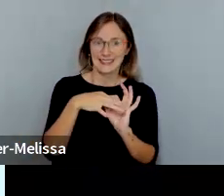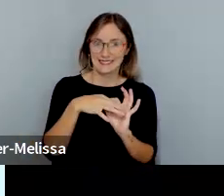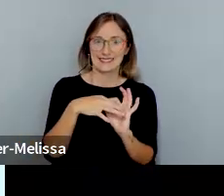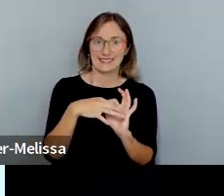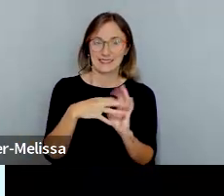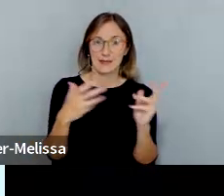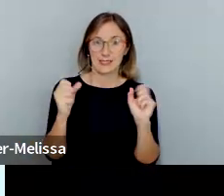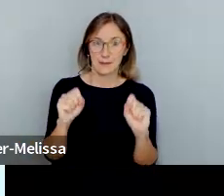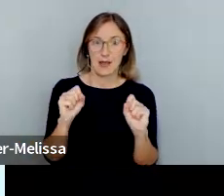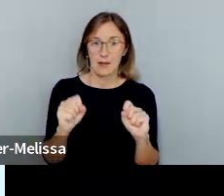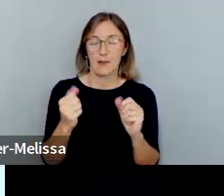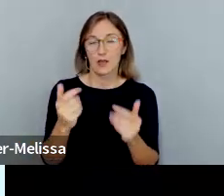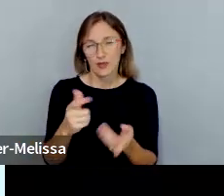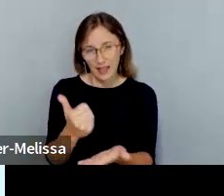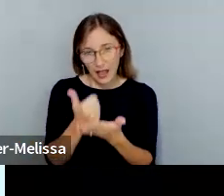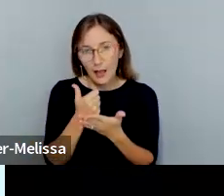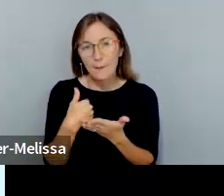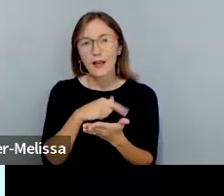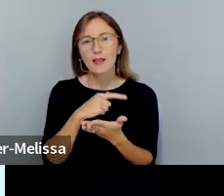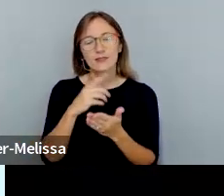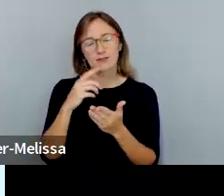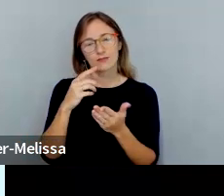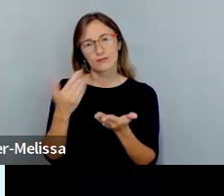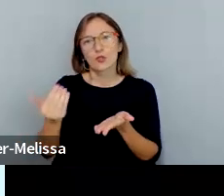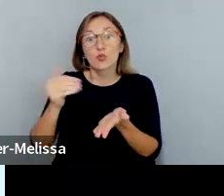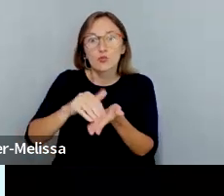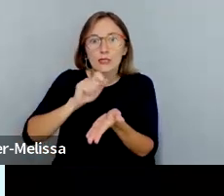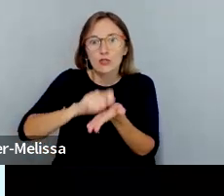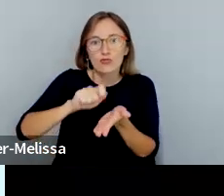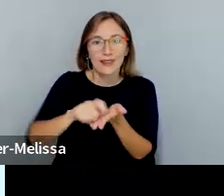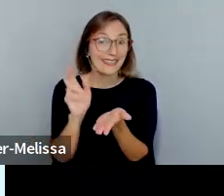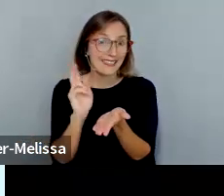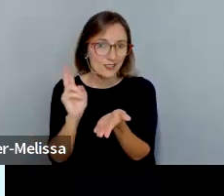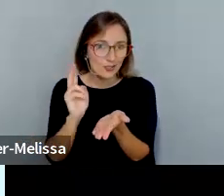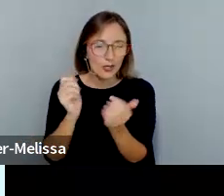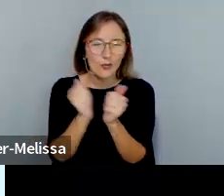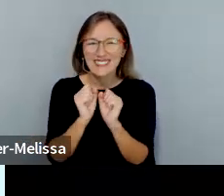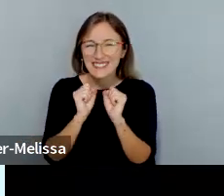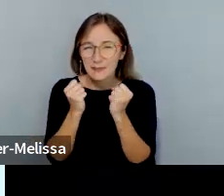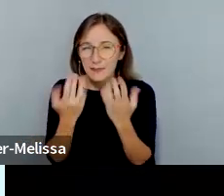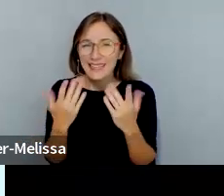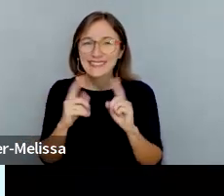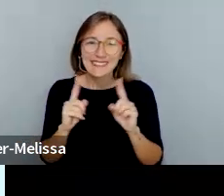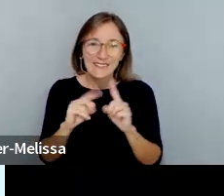challenge we have for you all is, please do reach out. We would love to be